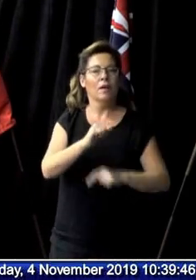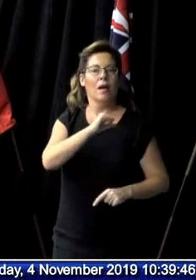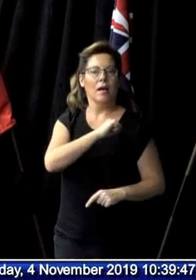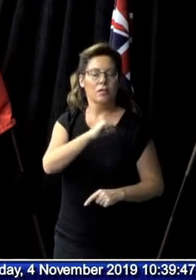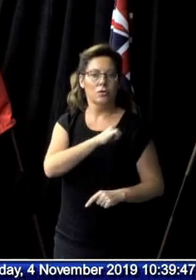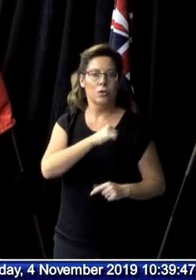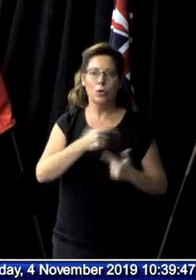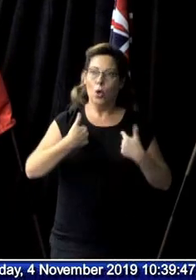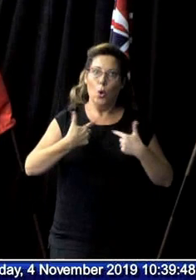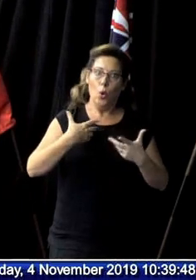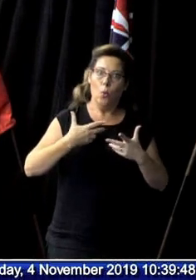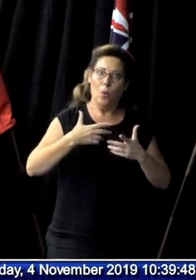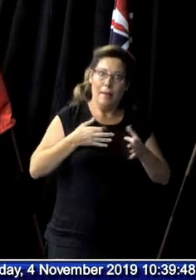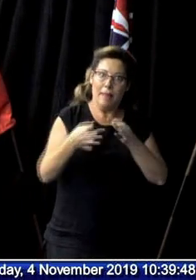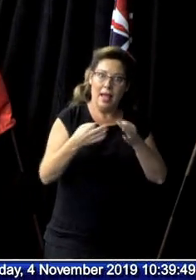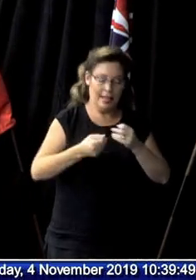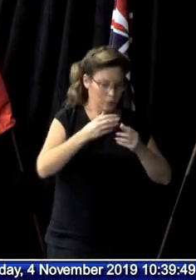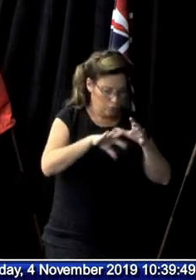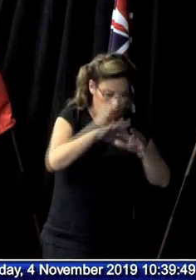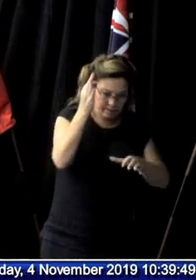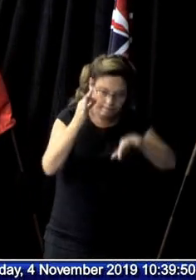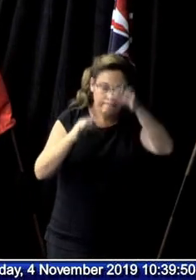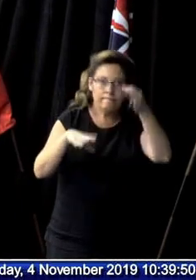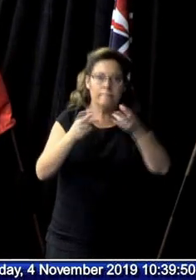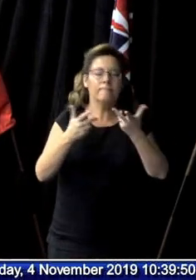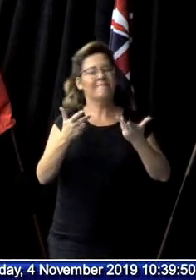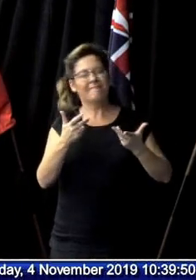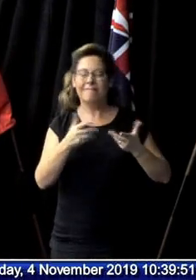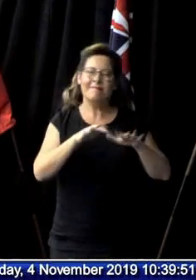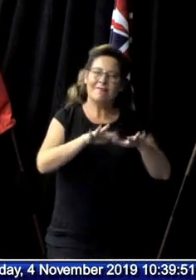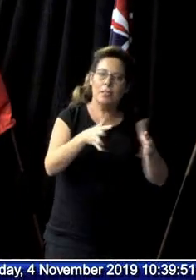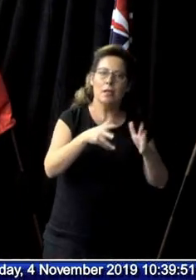and practices, but to highlight innovative programs that yield good outcomes.